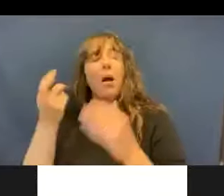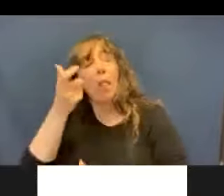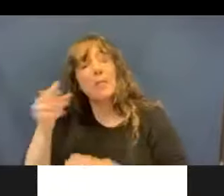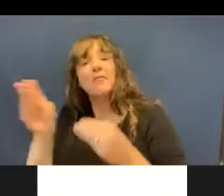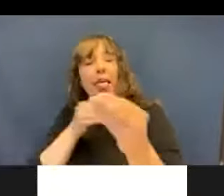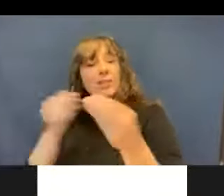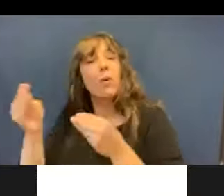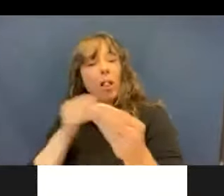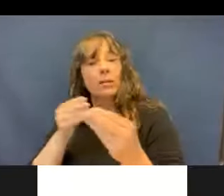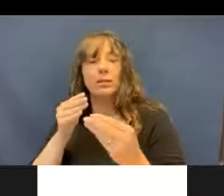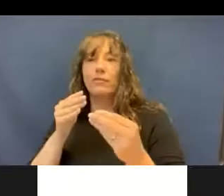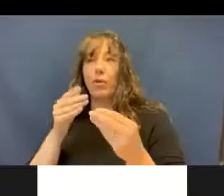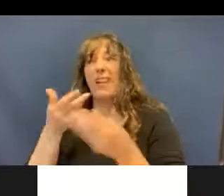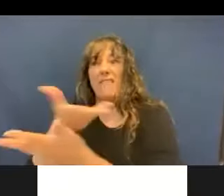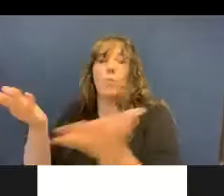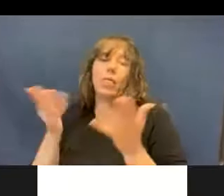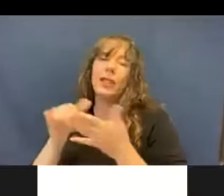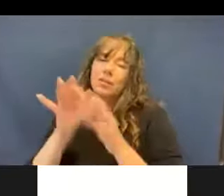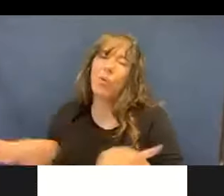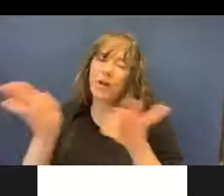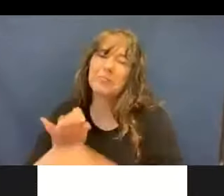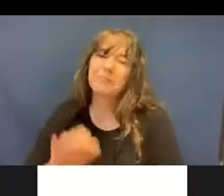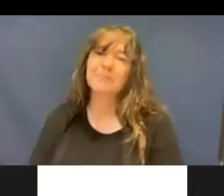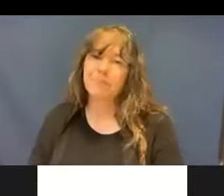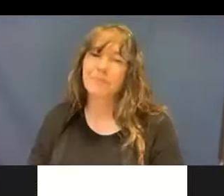important. >> MADISEN LIEBL: Yeah and I'll kind of go